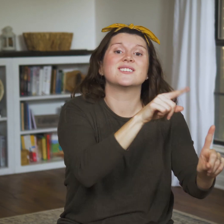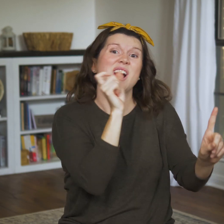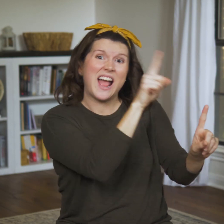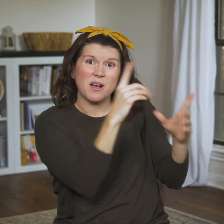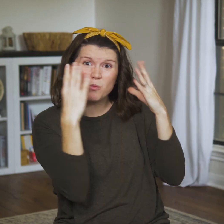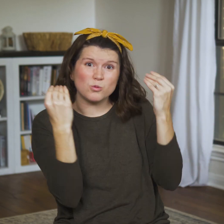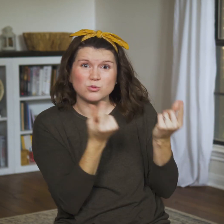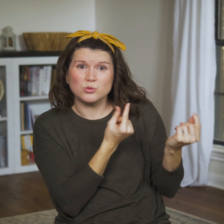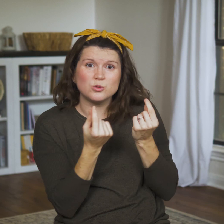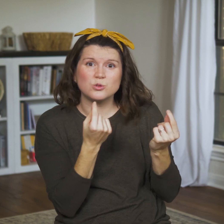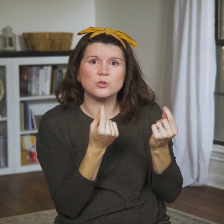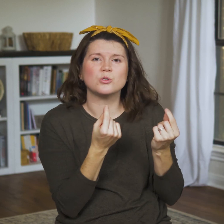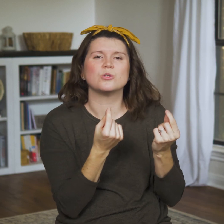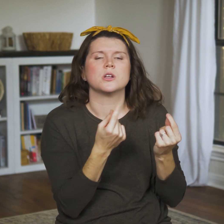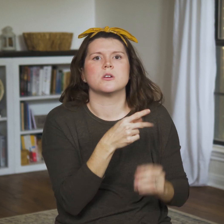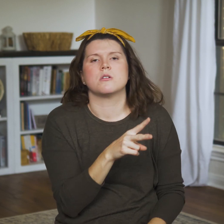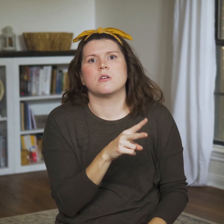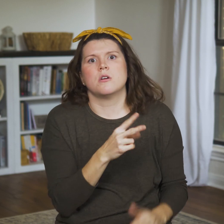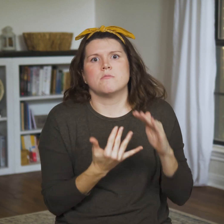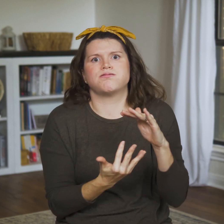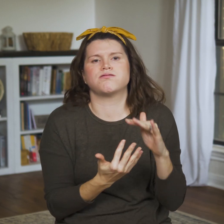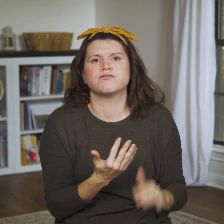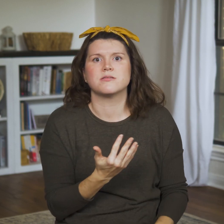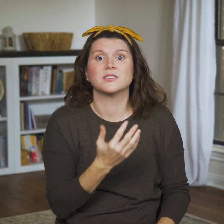is a sliver west of the Jordan River,